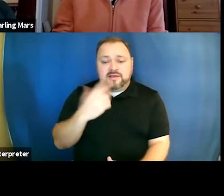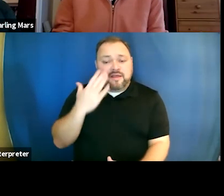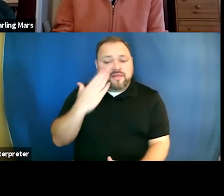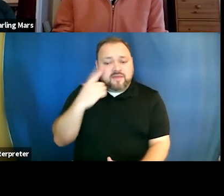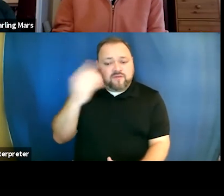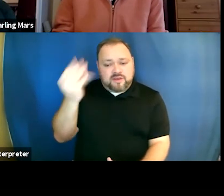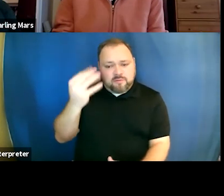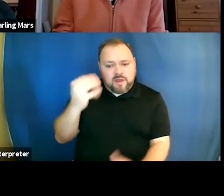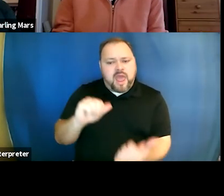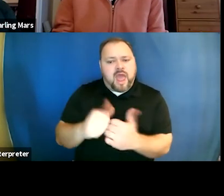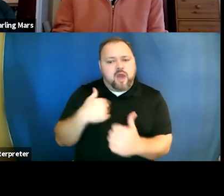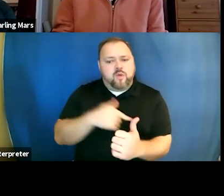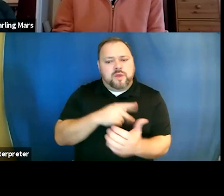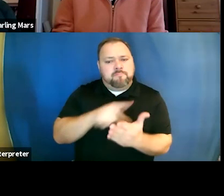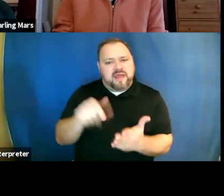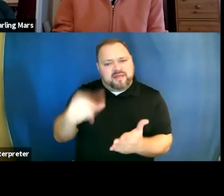How can we pay this information forward?"